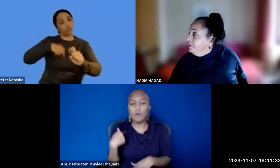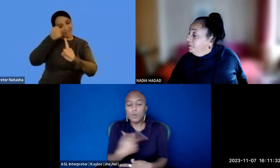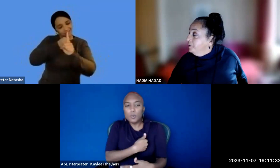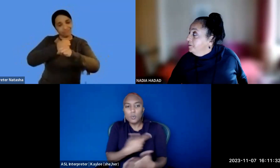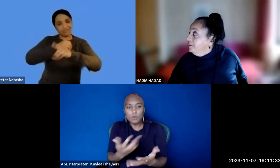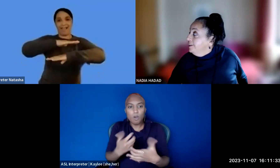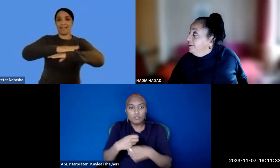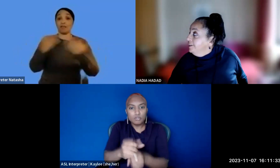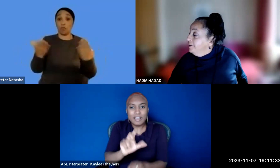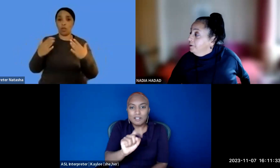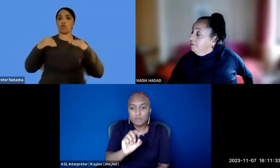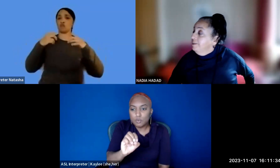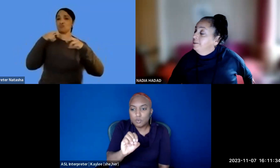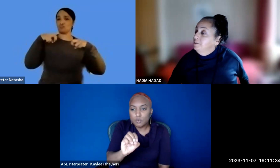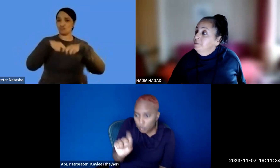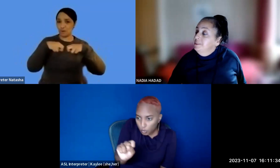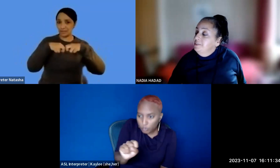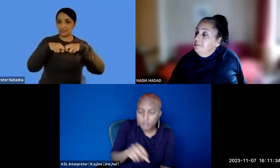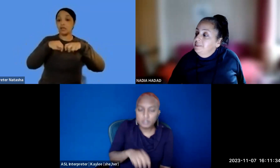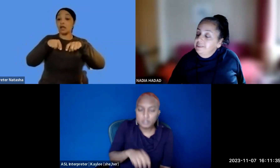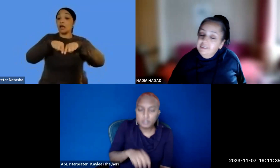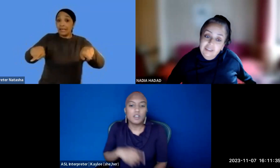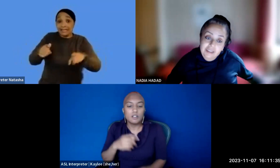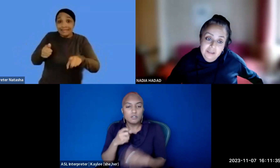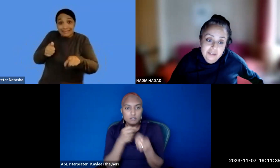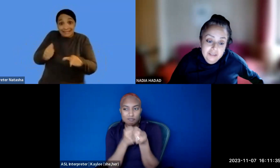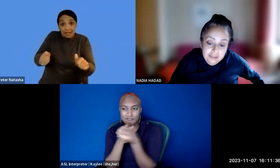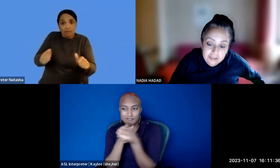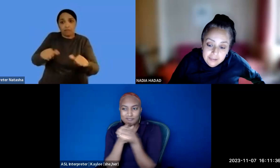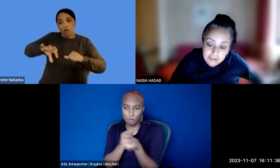We would like to support you in approaching new delegations.